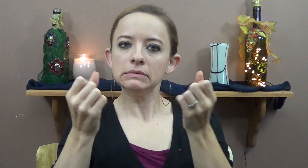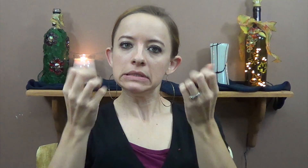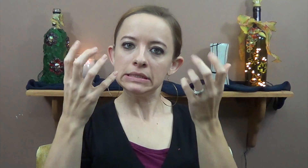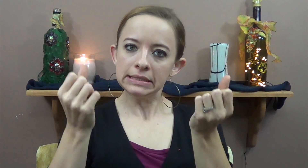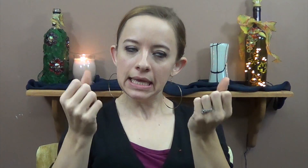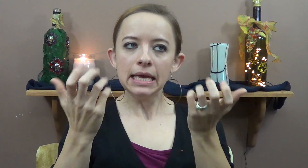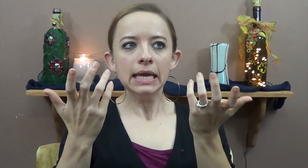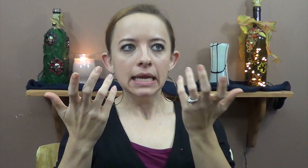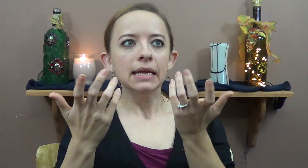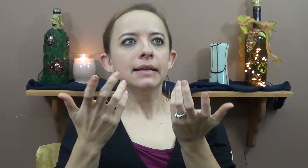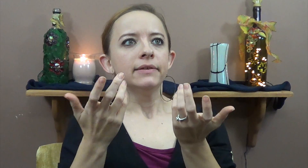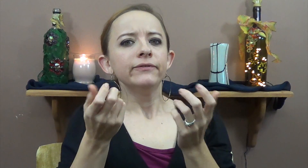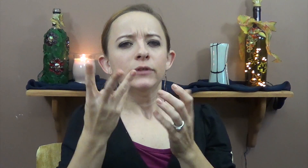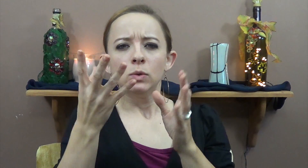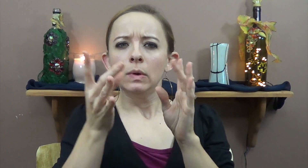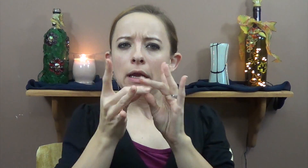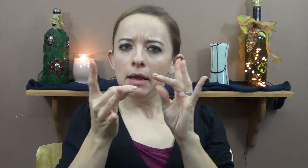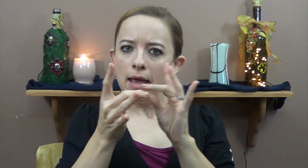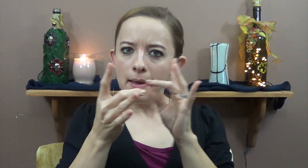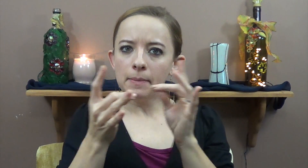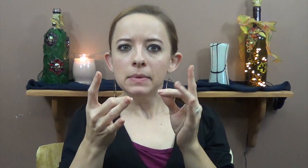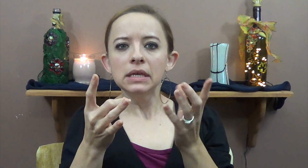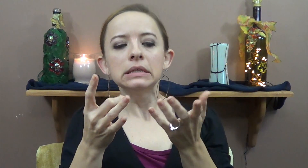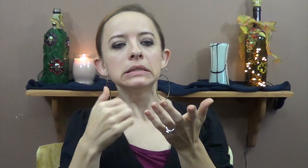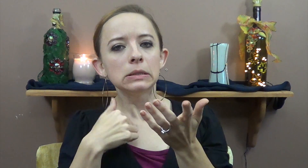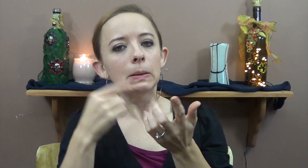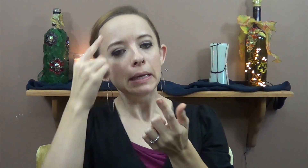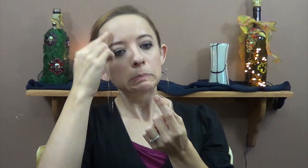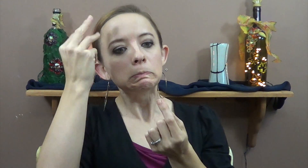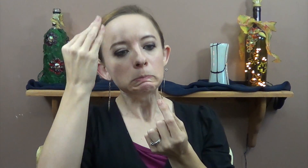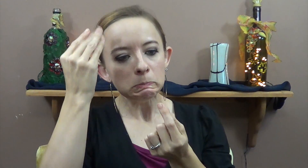I decided to go ahead and sign today's video. I had a few